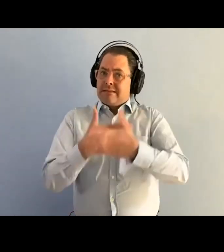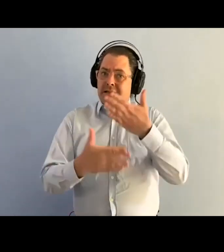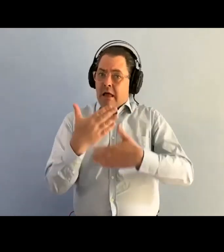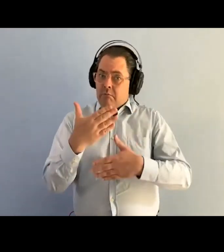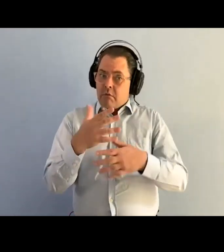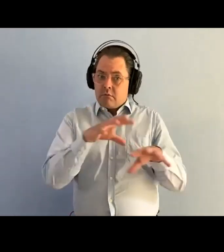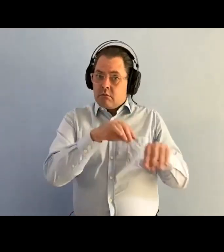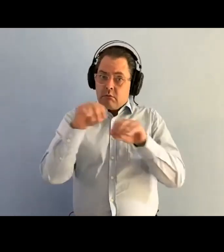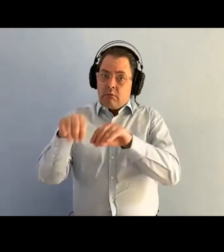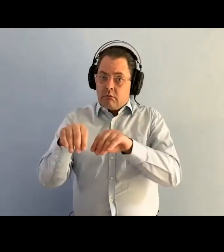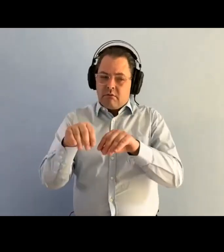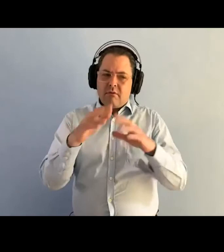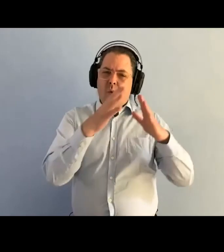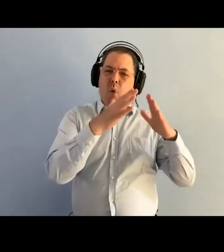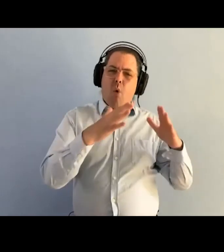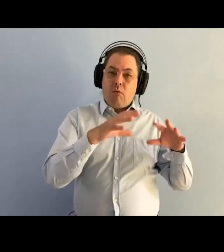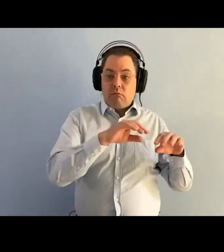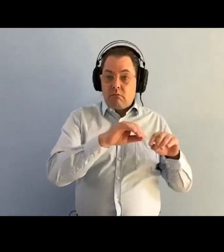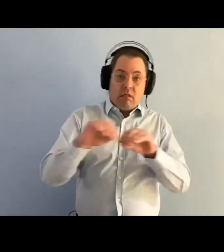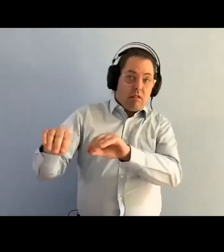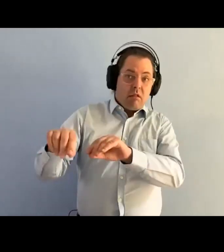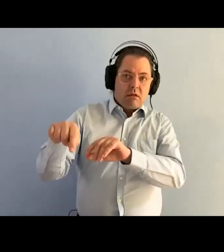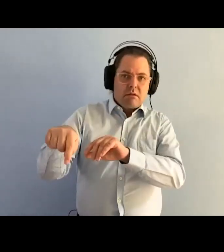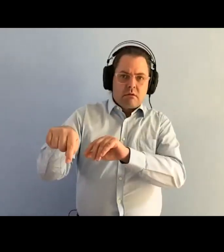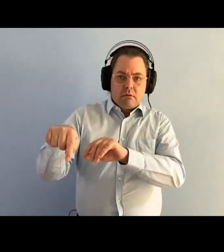you first to respond to the question on what is the perspective on access